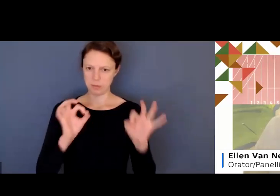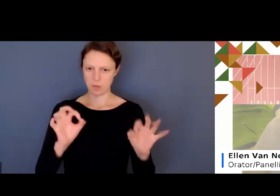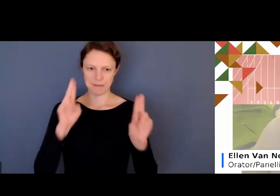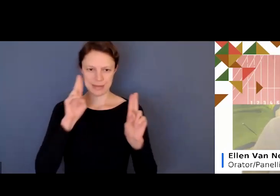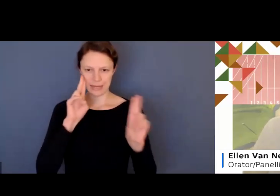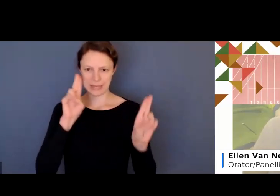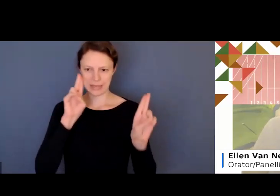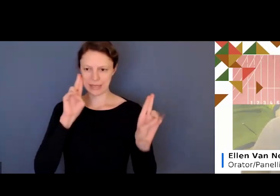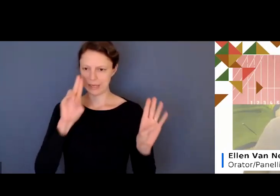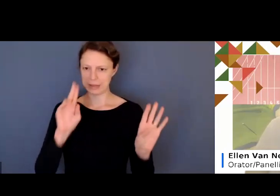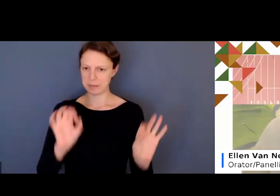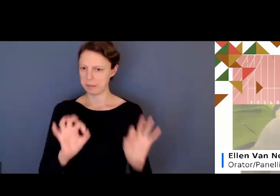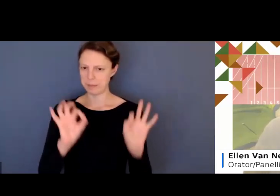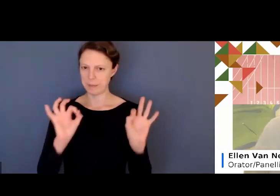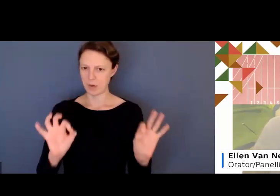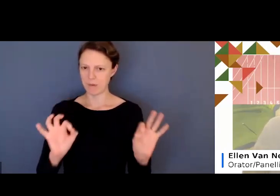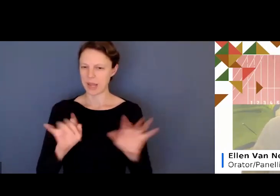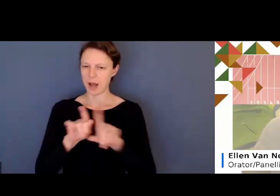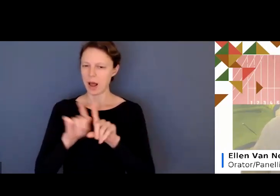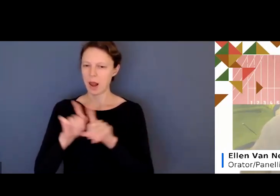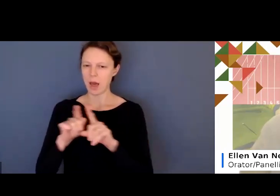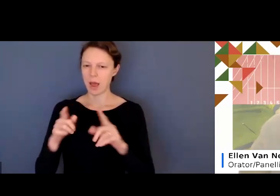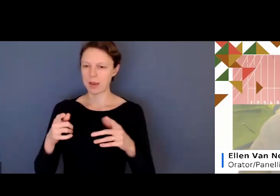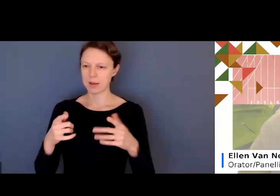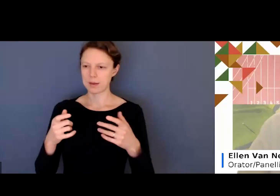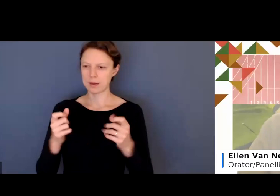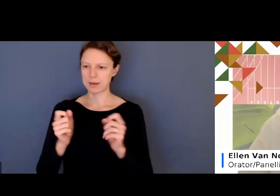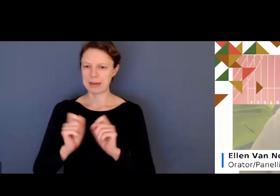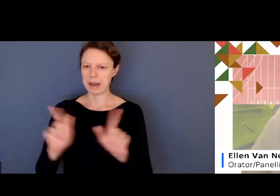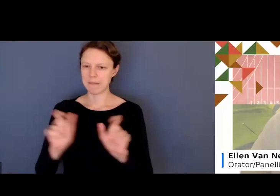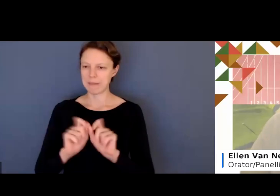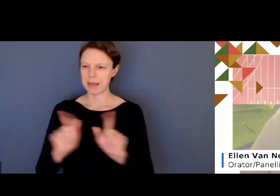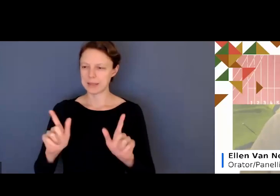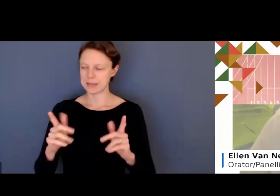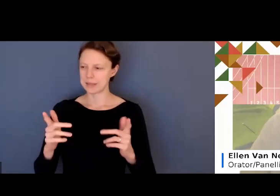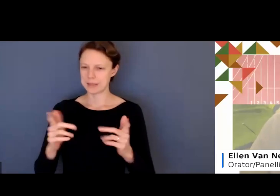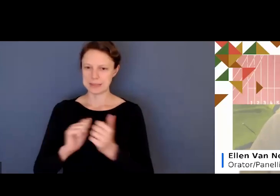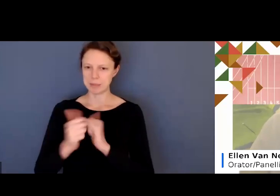like the star of a Netflix sports documentary, we look away from the real conflict